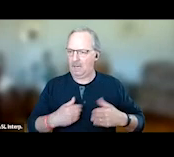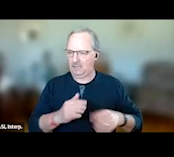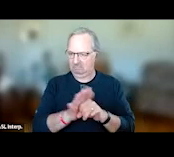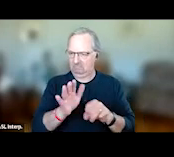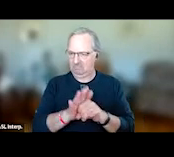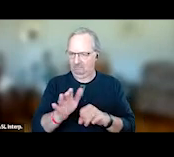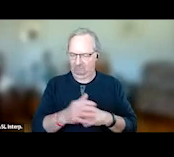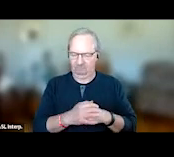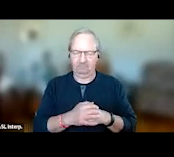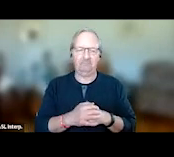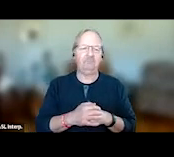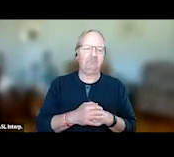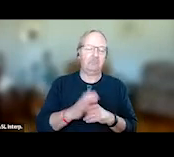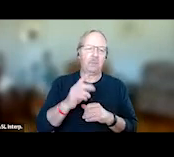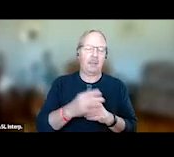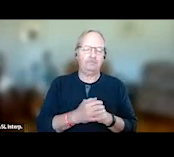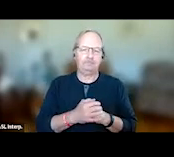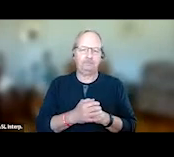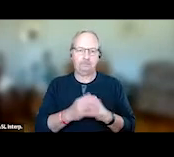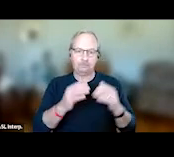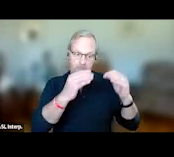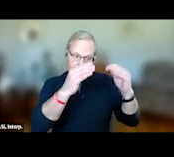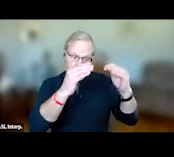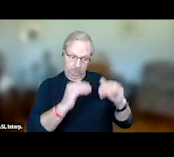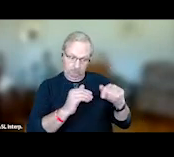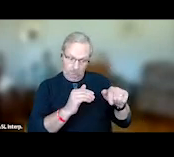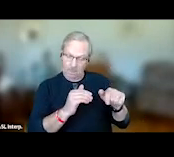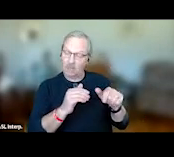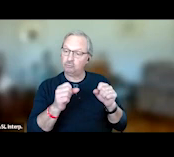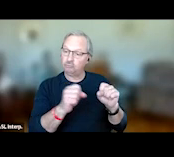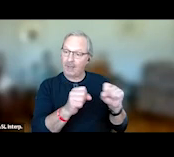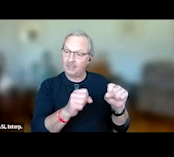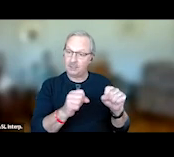Okay. Here are some additional strategies that we can use